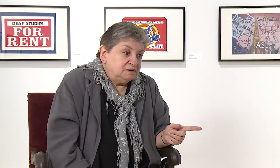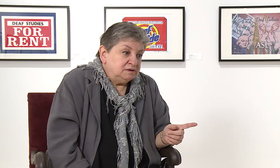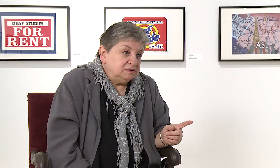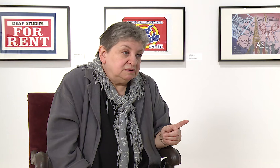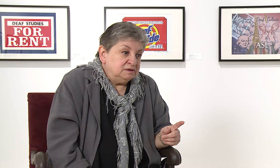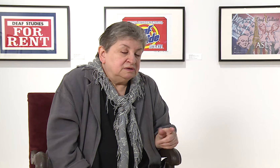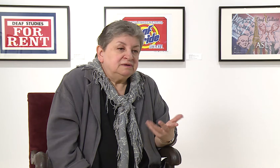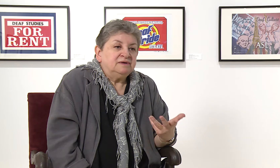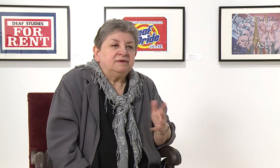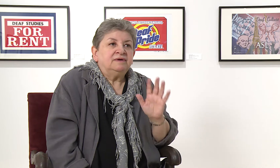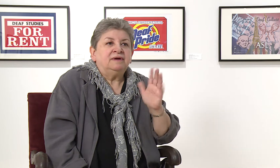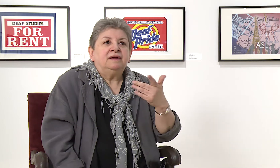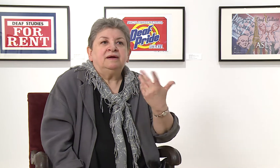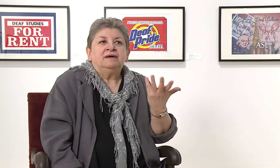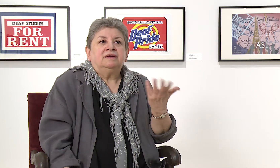from all of those notes.